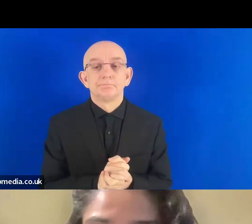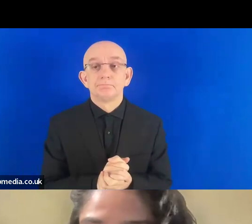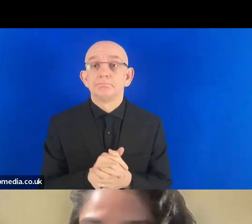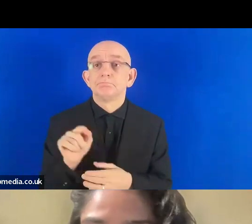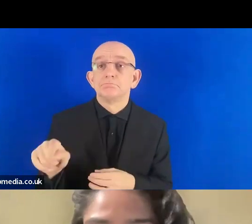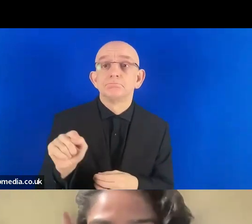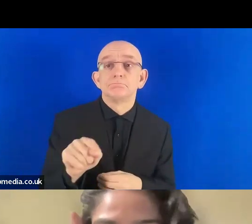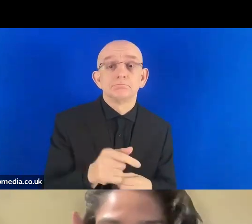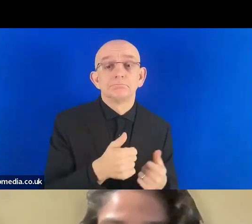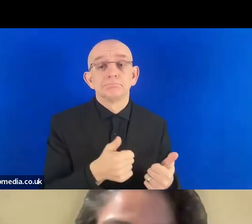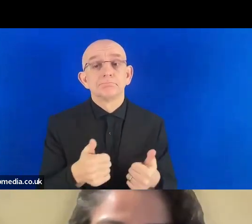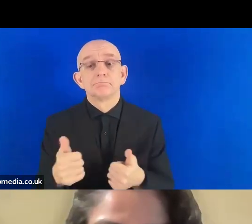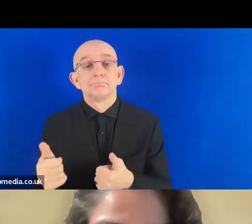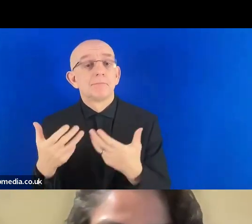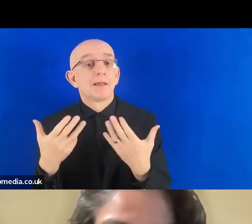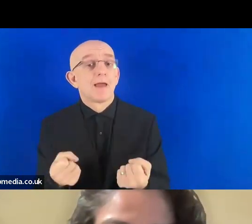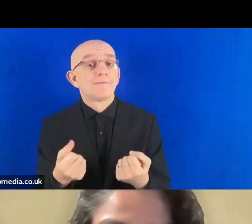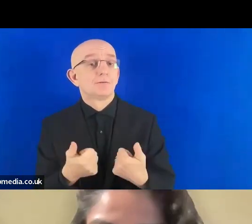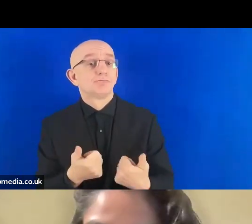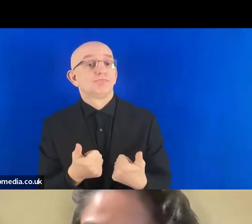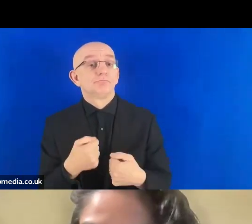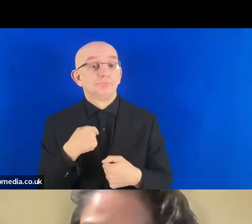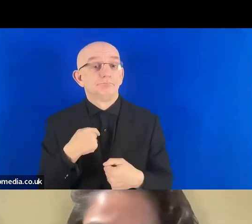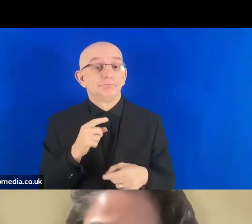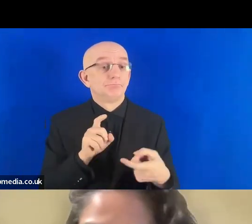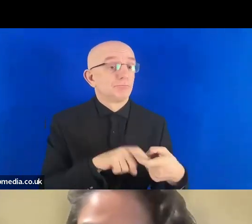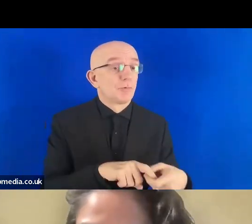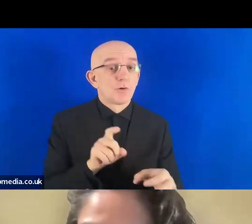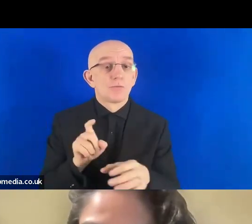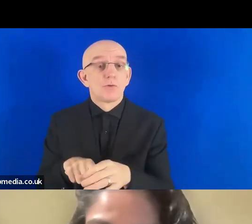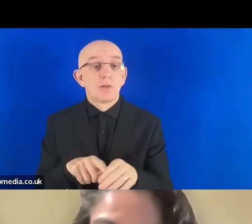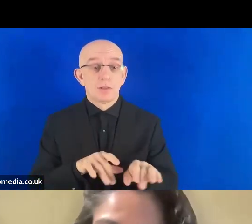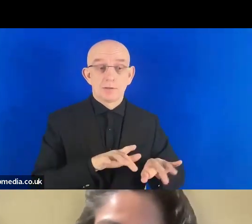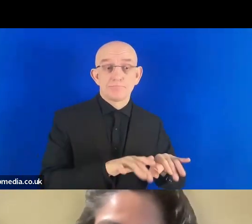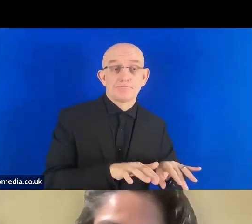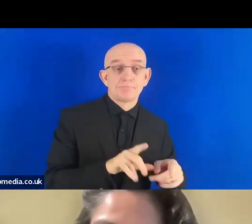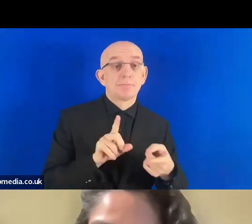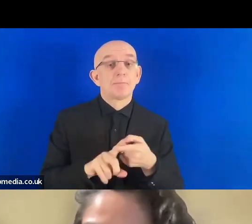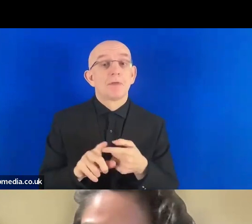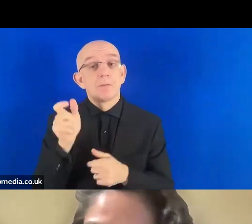Yeah. On both desktop and on my phone. Amazing. Thank you.